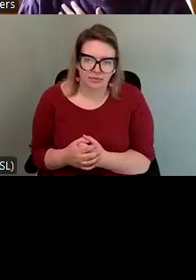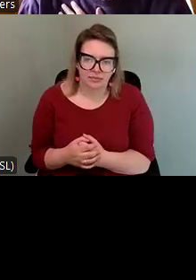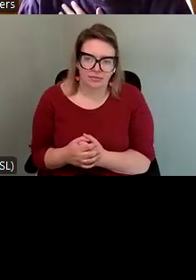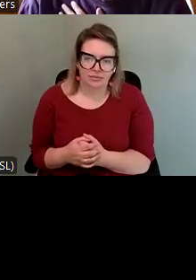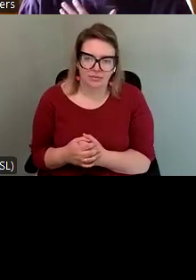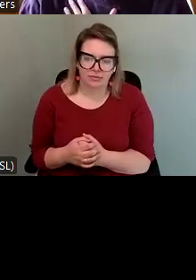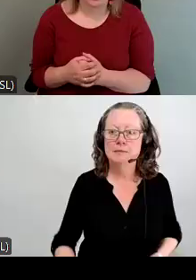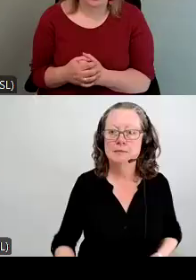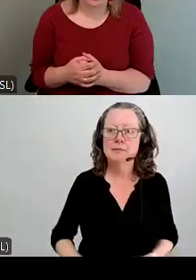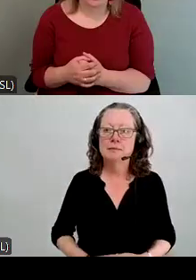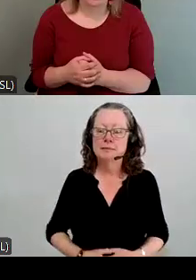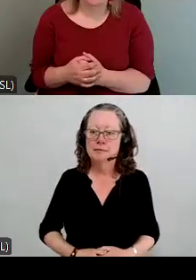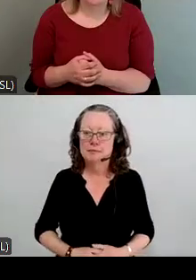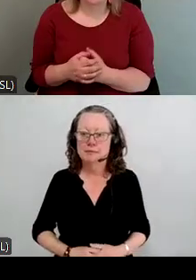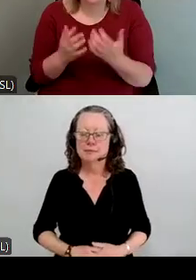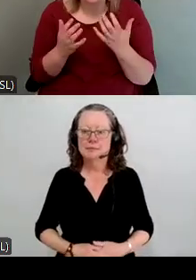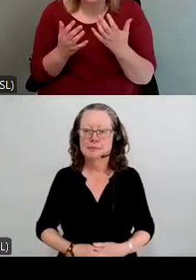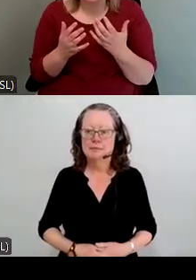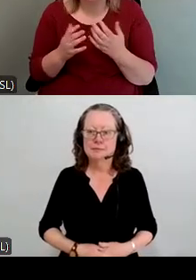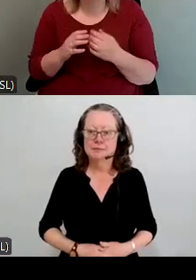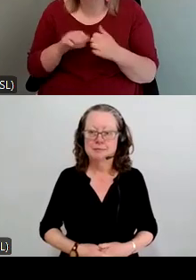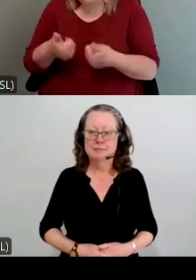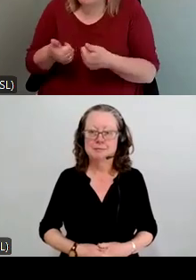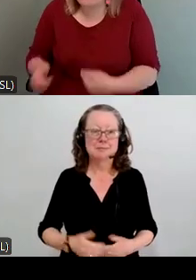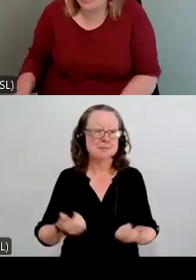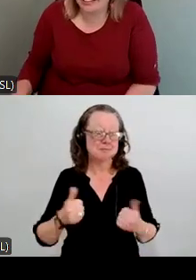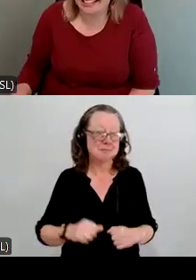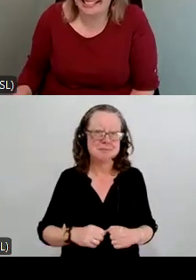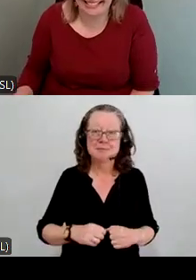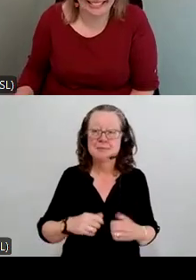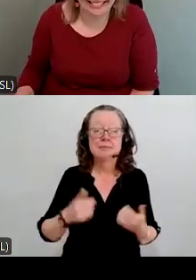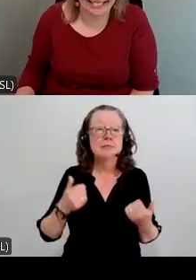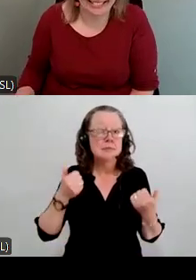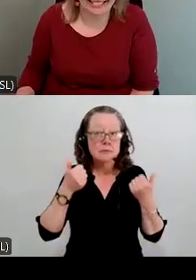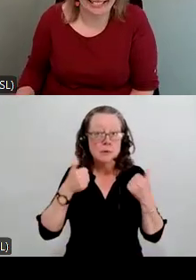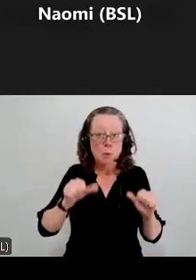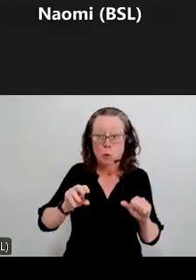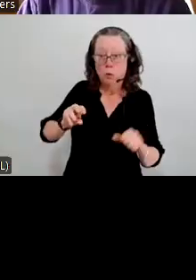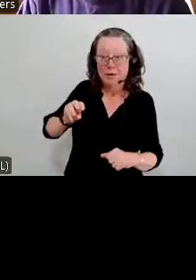Once you've got it installed and it's running on your website, you'll have access to something like this.